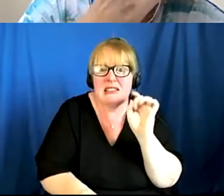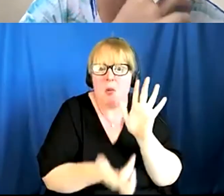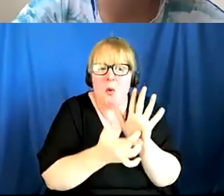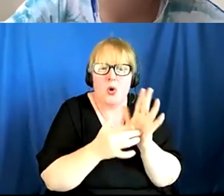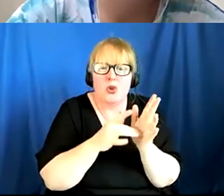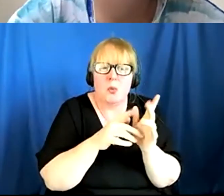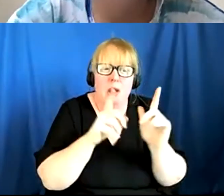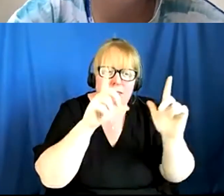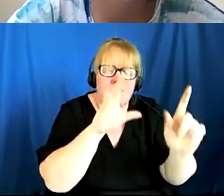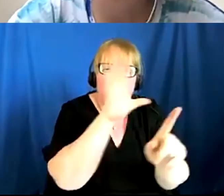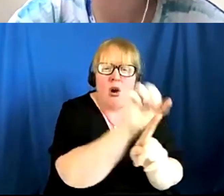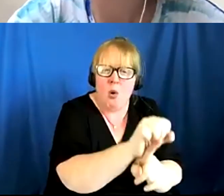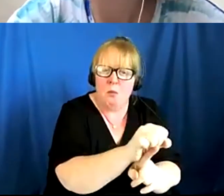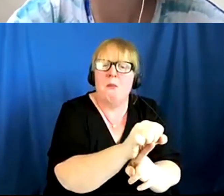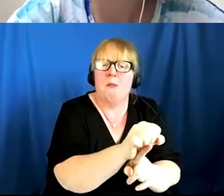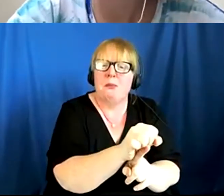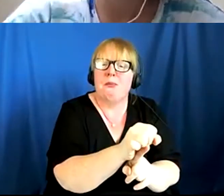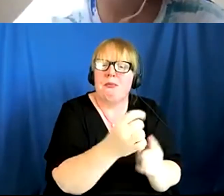But for me, that always felt like it fell very short of